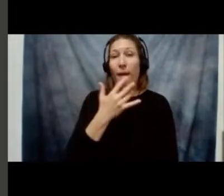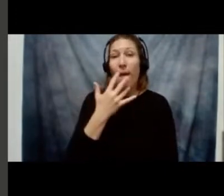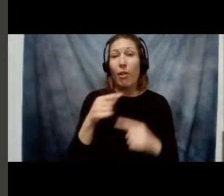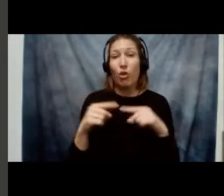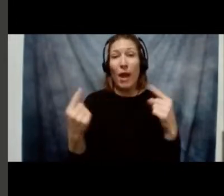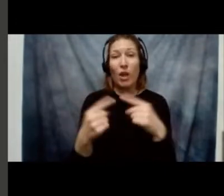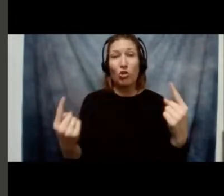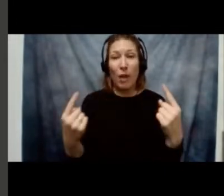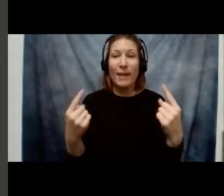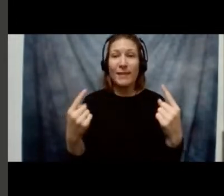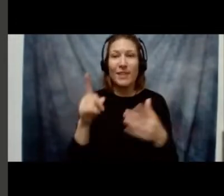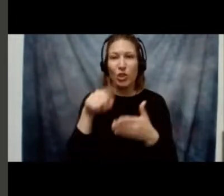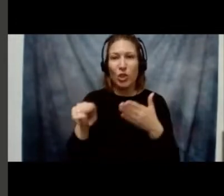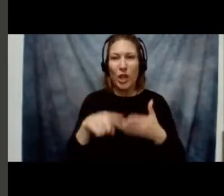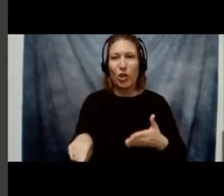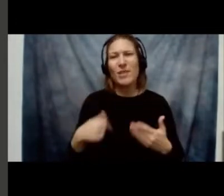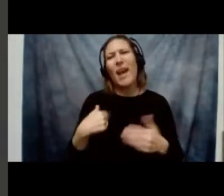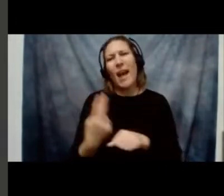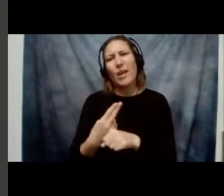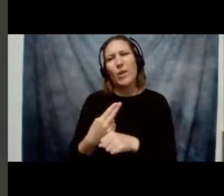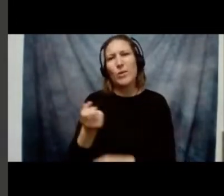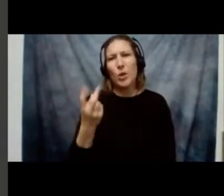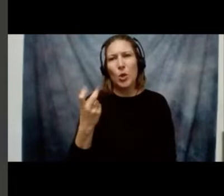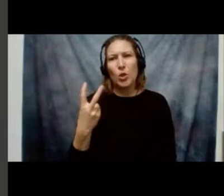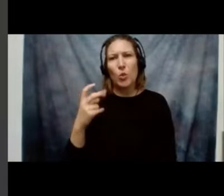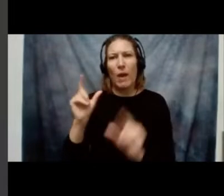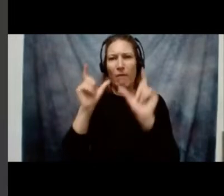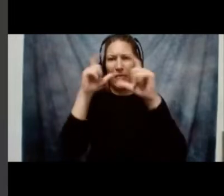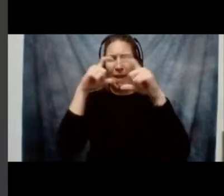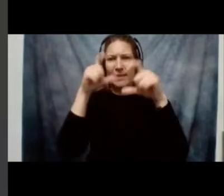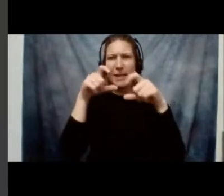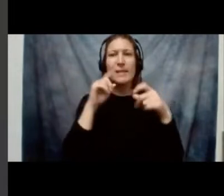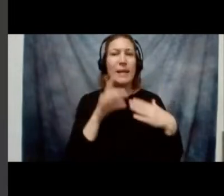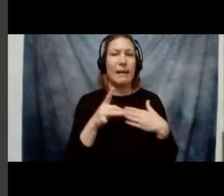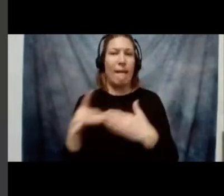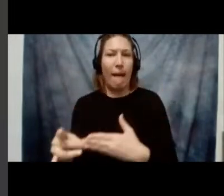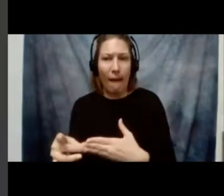throughout the design and development process just be like hey do are we adding some kind of